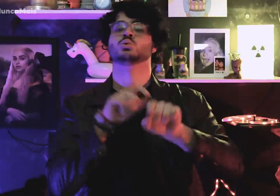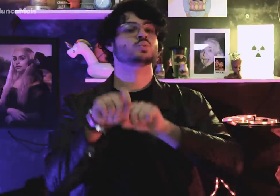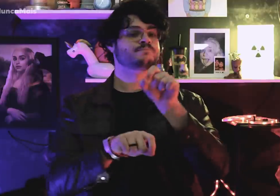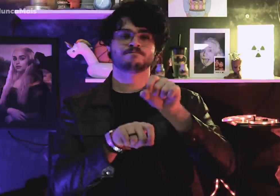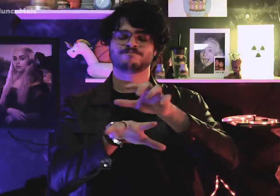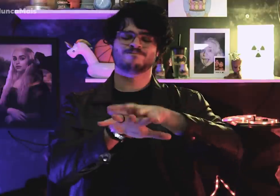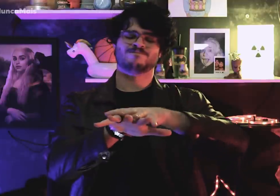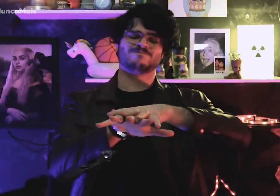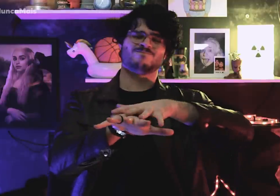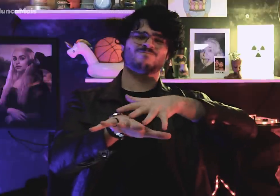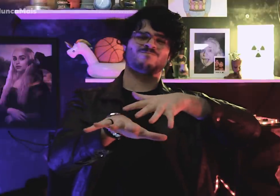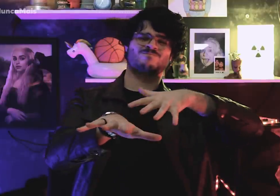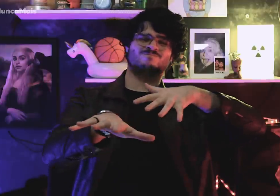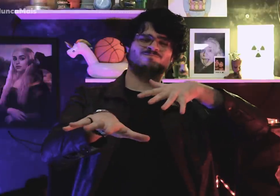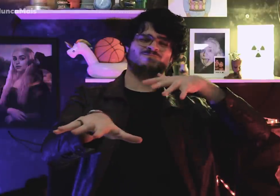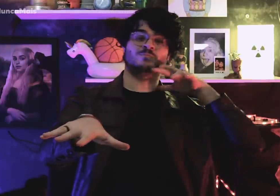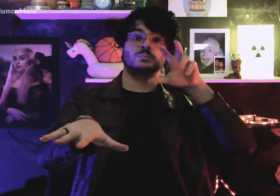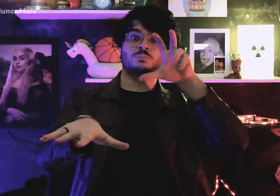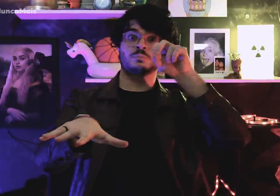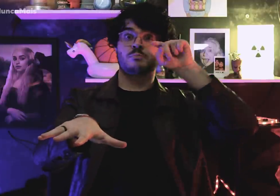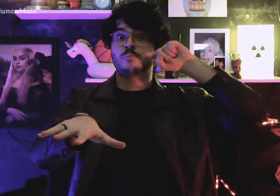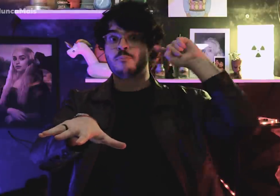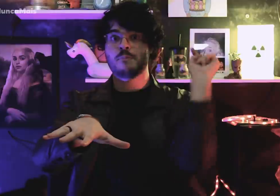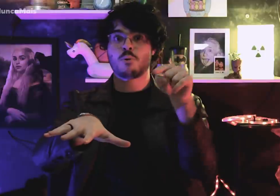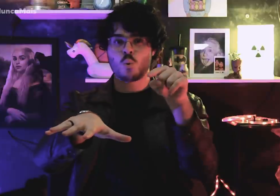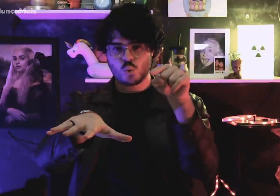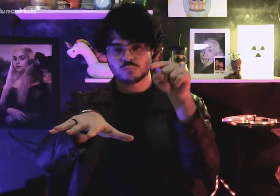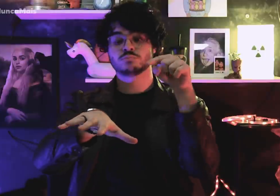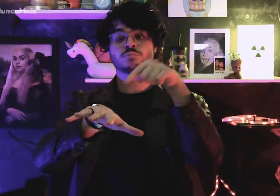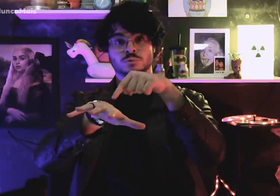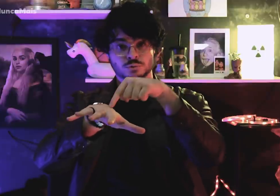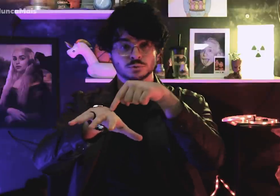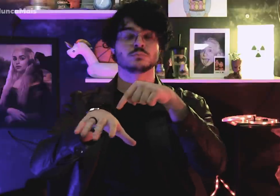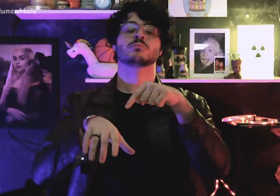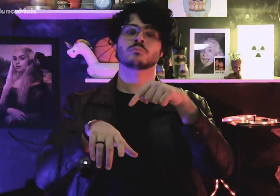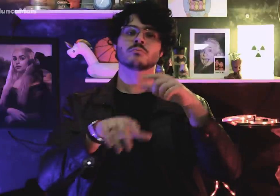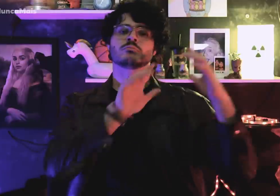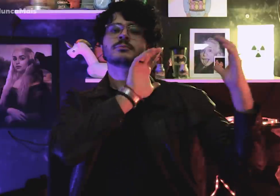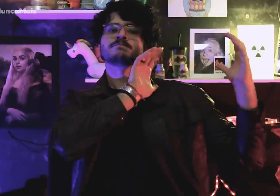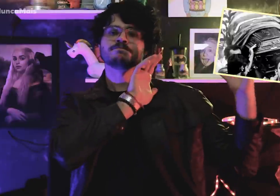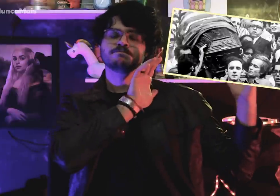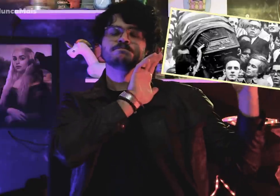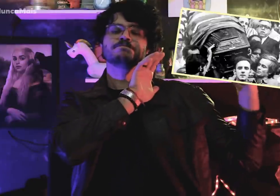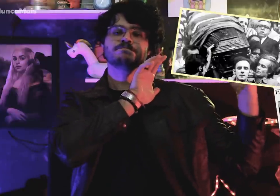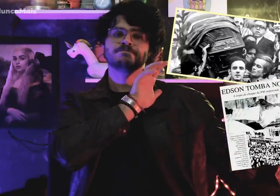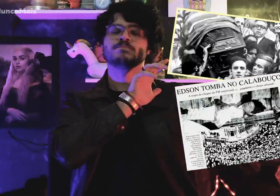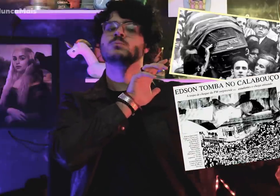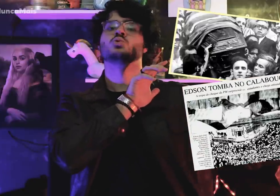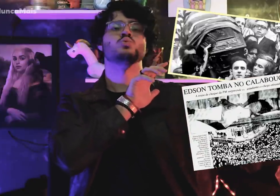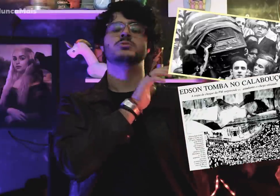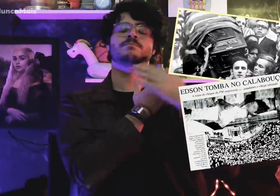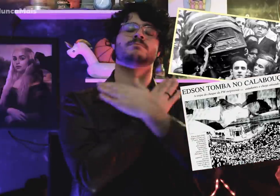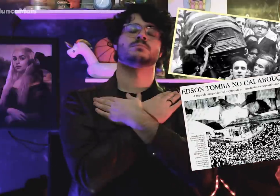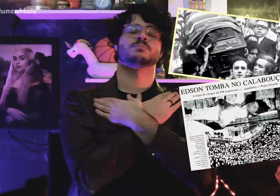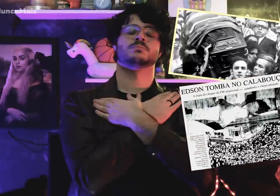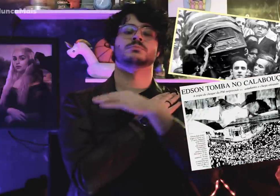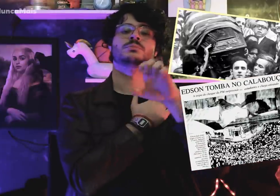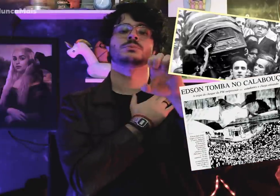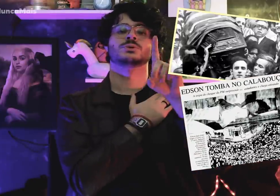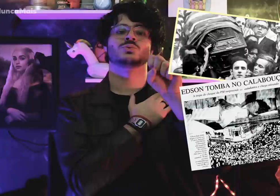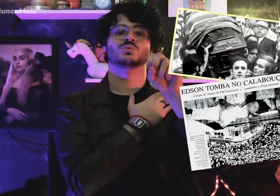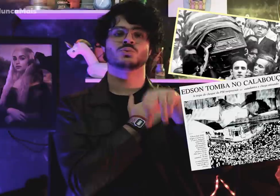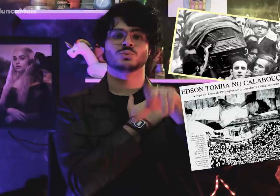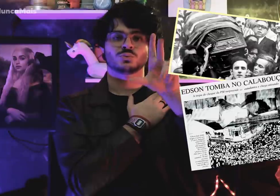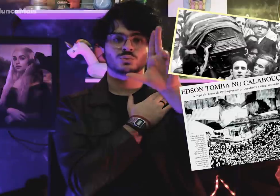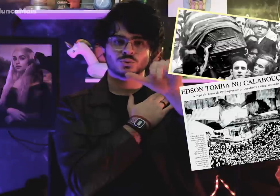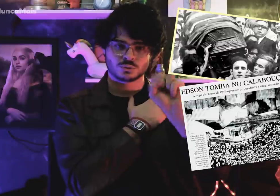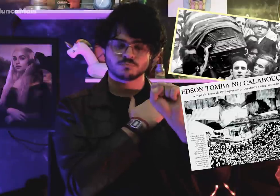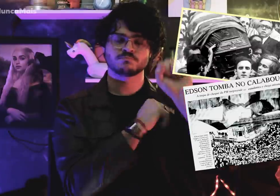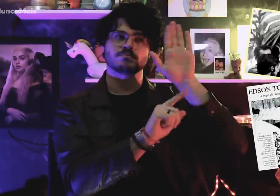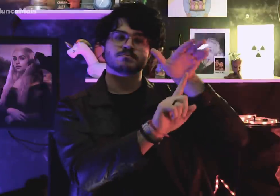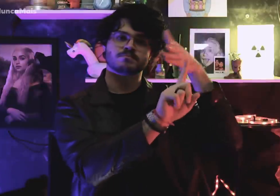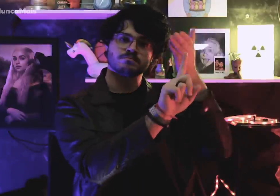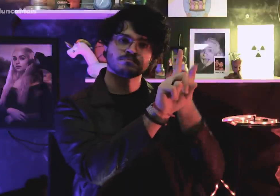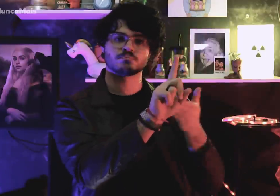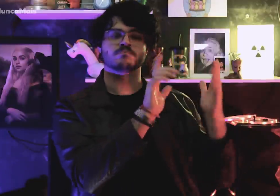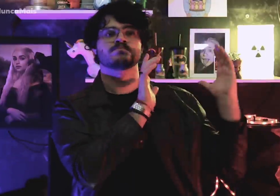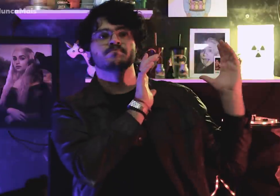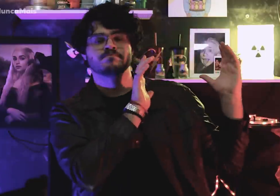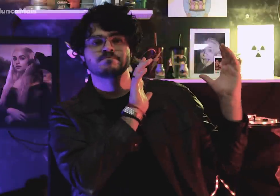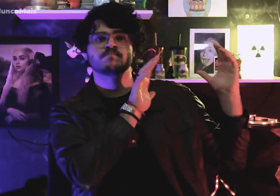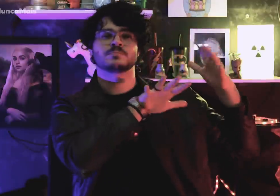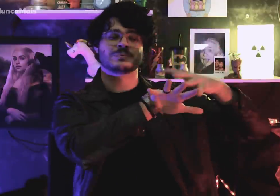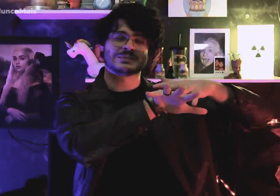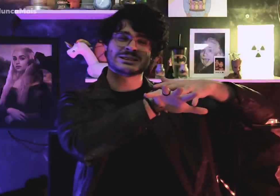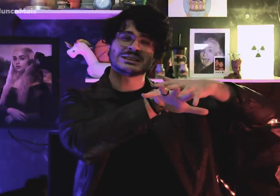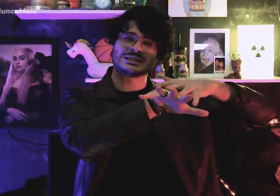students with about 50 thousand people, they carried his body honoring him,